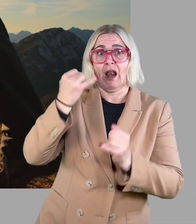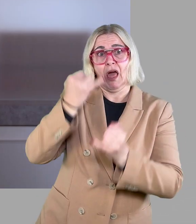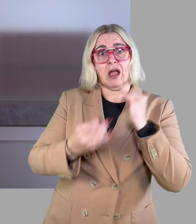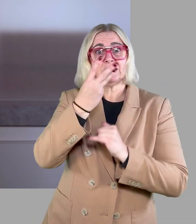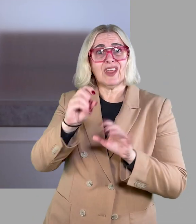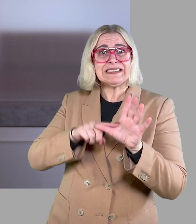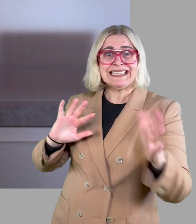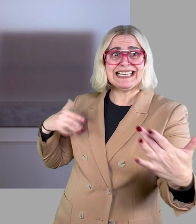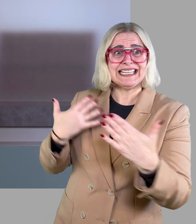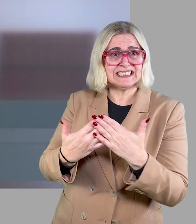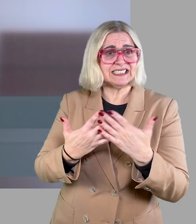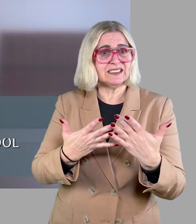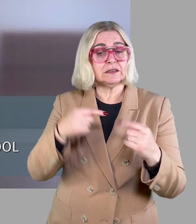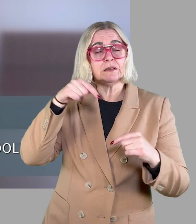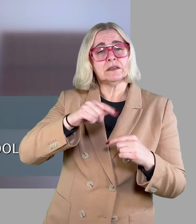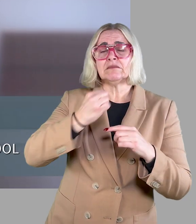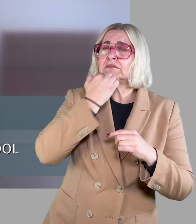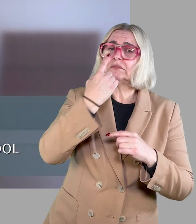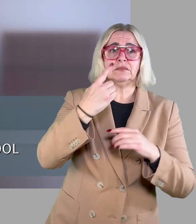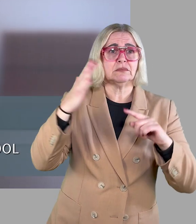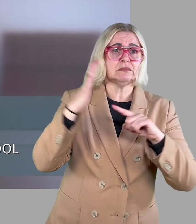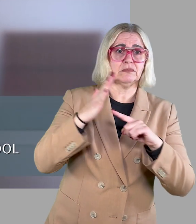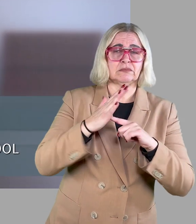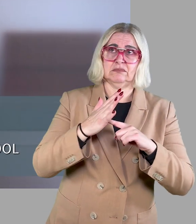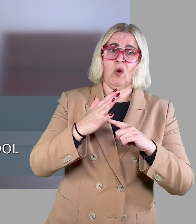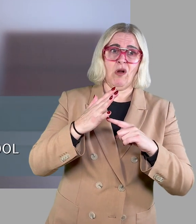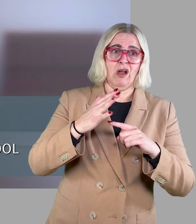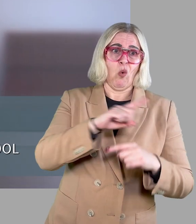The prevalence of heart failure has doubled in just the last three decades,